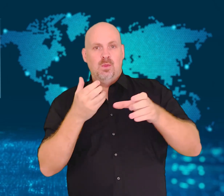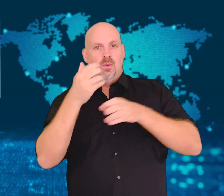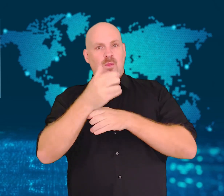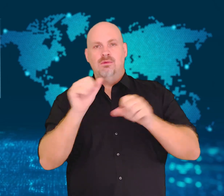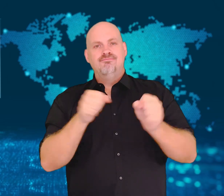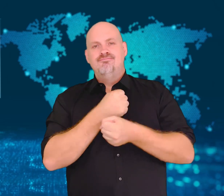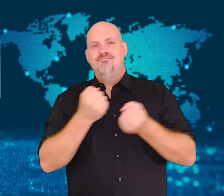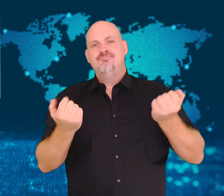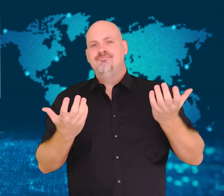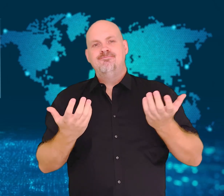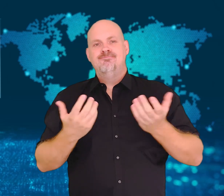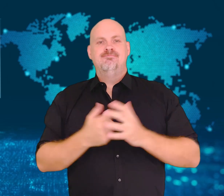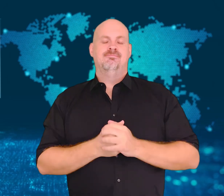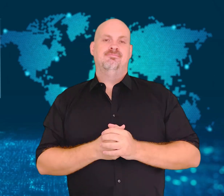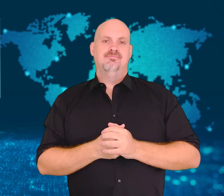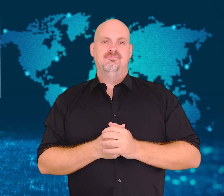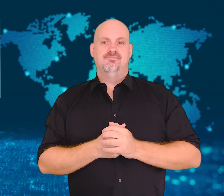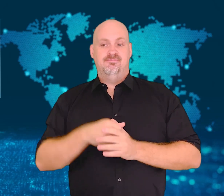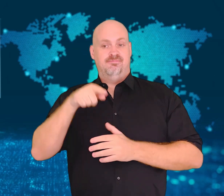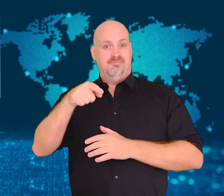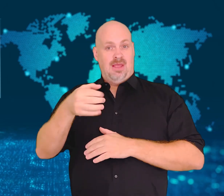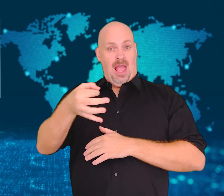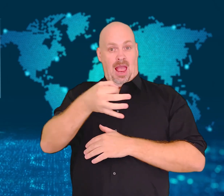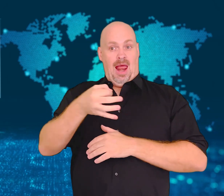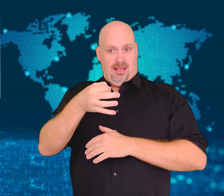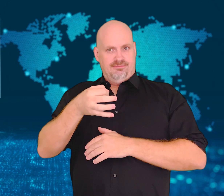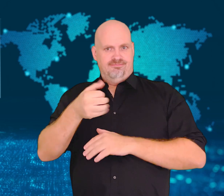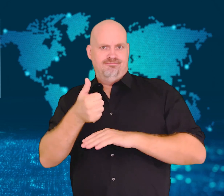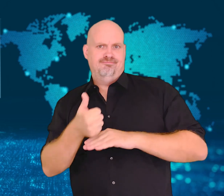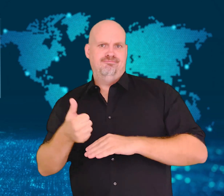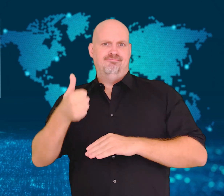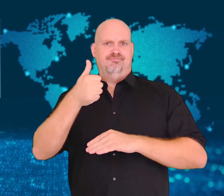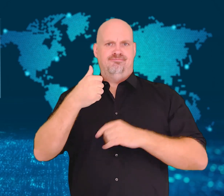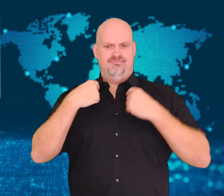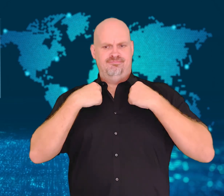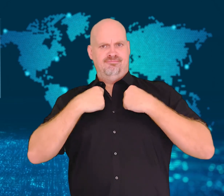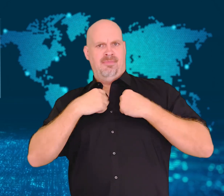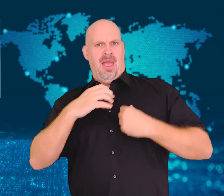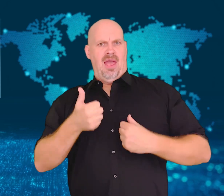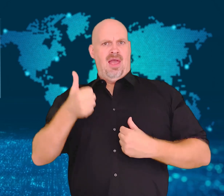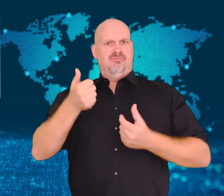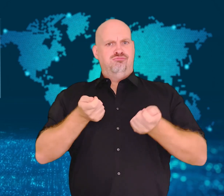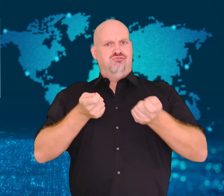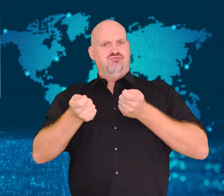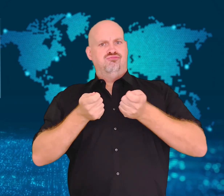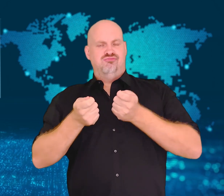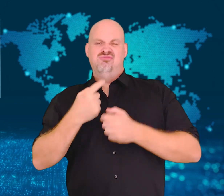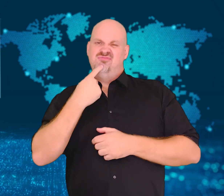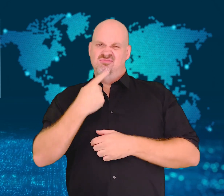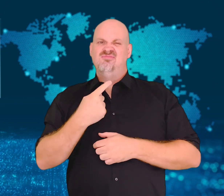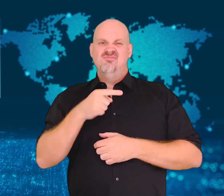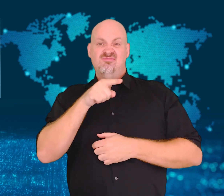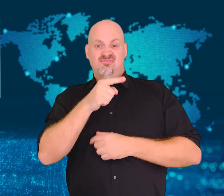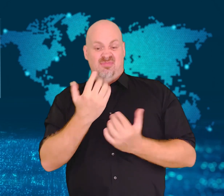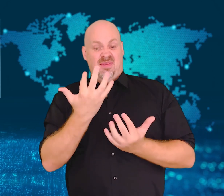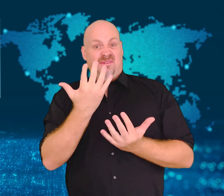Easter Island's mayor believes the fire was probably caused by